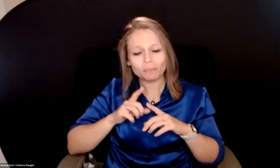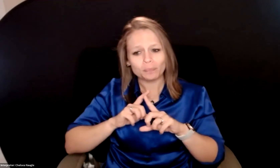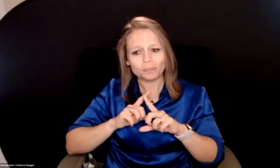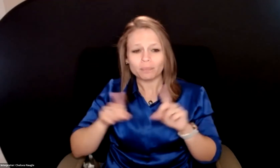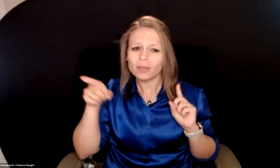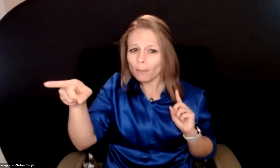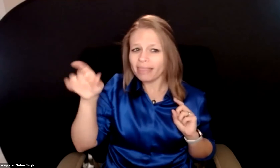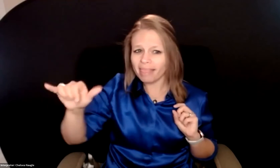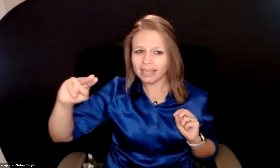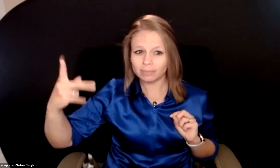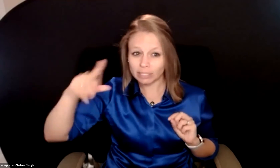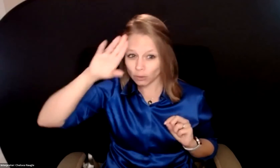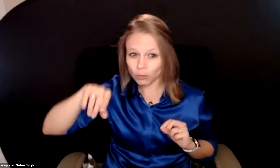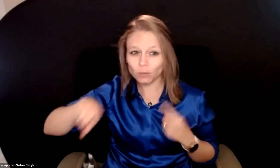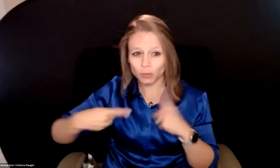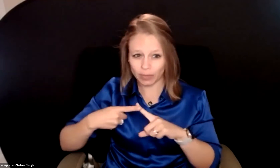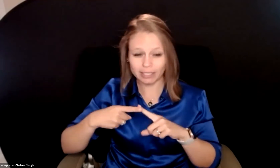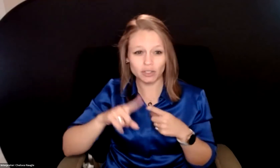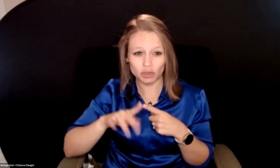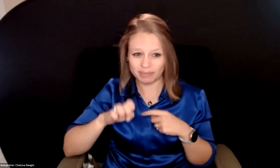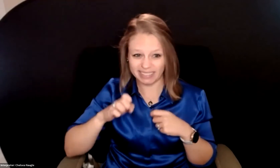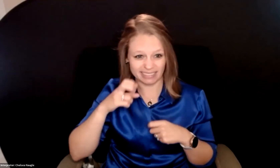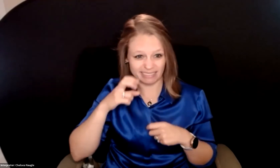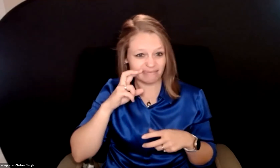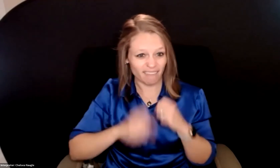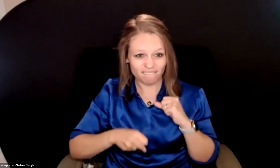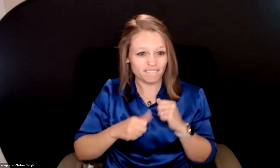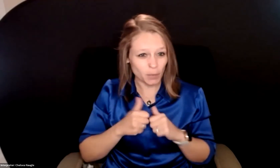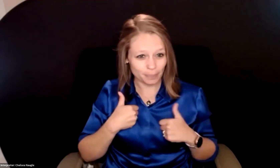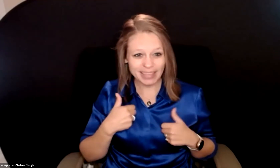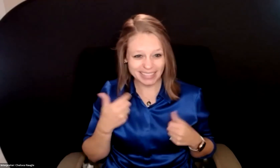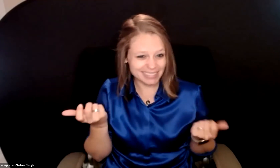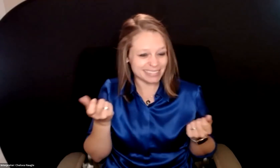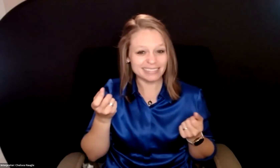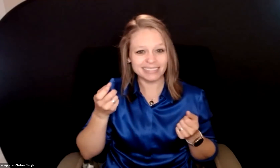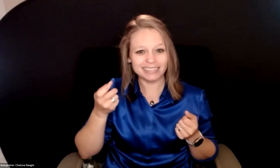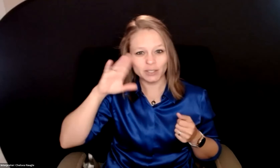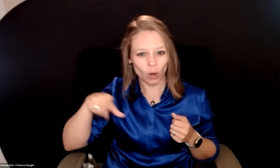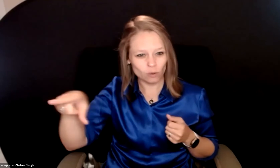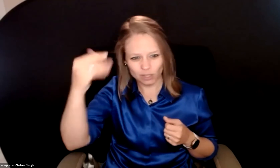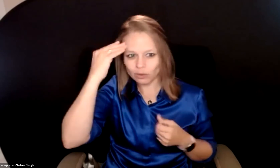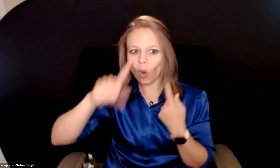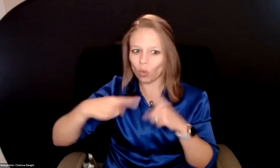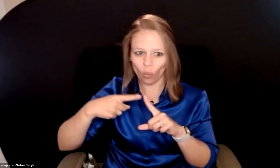When I needed to get lectured and when it was good to lecture me and when was not a good time to lecture me.